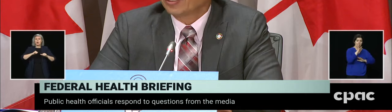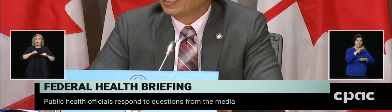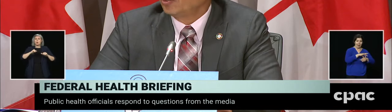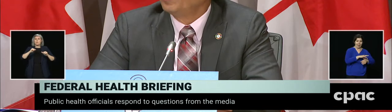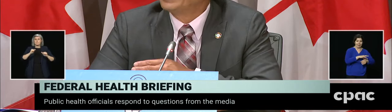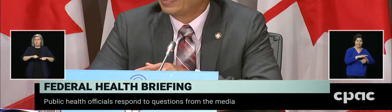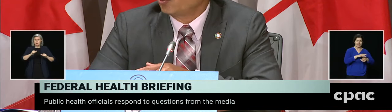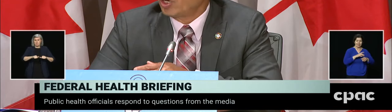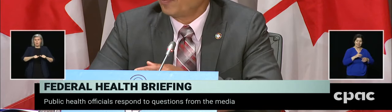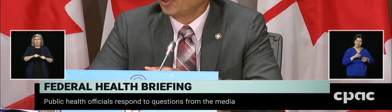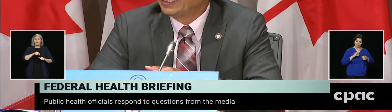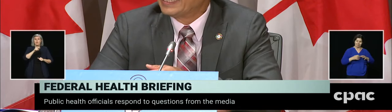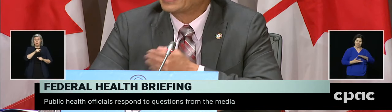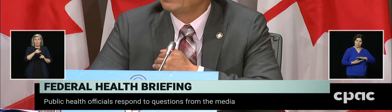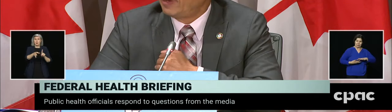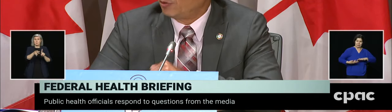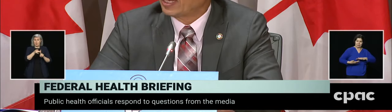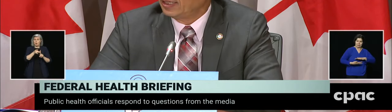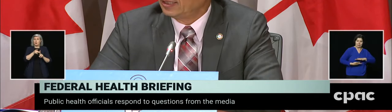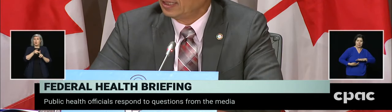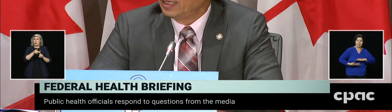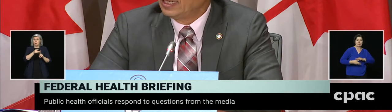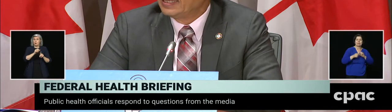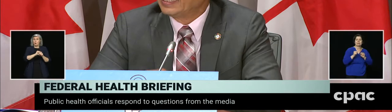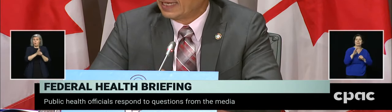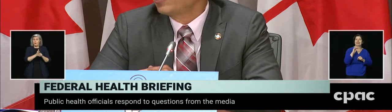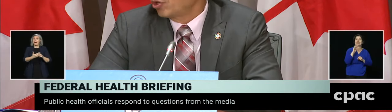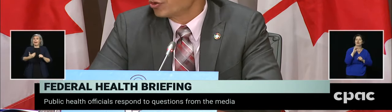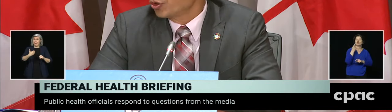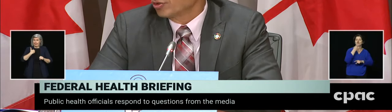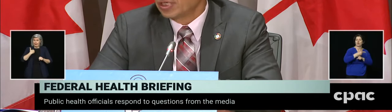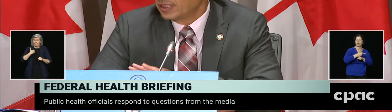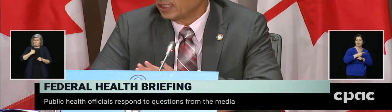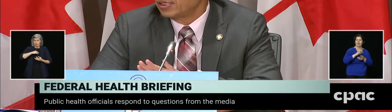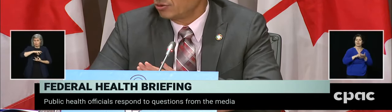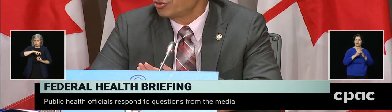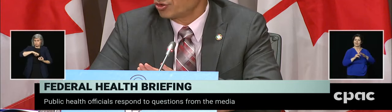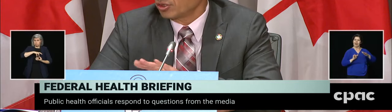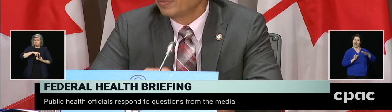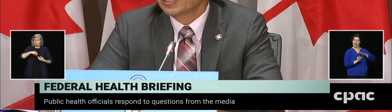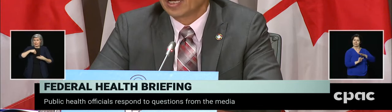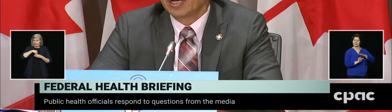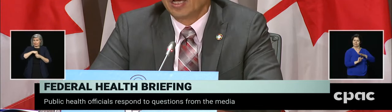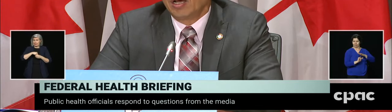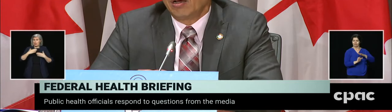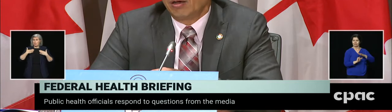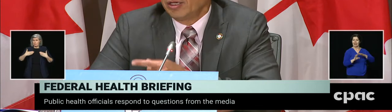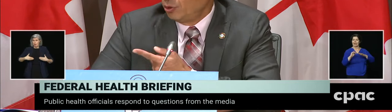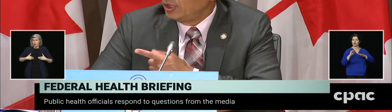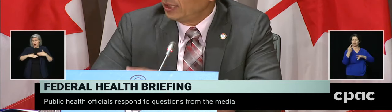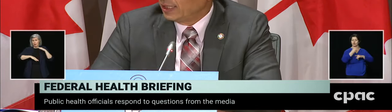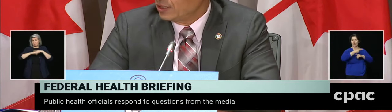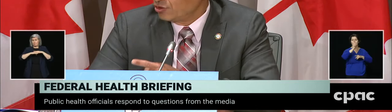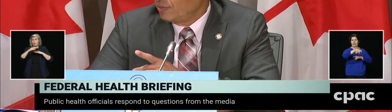CAN BE UP TO 14 DAYS, AND THAT IS WHY THE QUARANTINE, MANDATORY